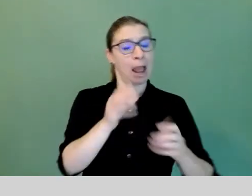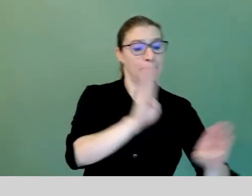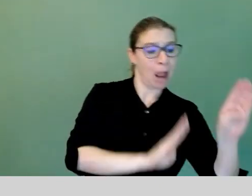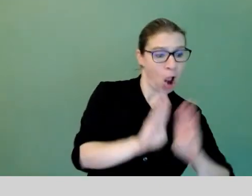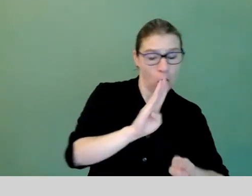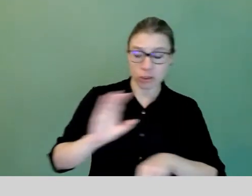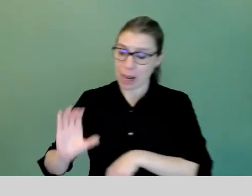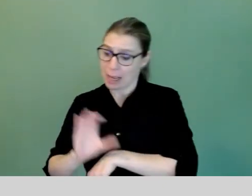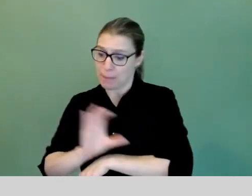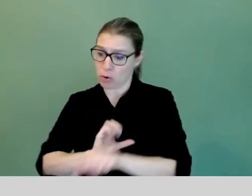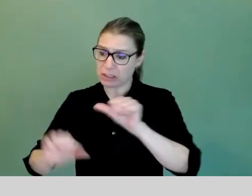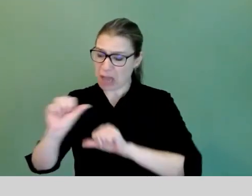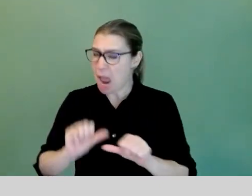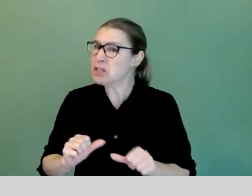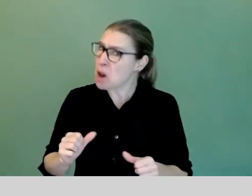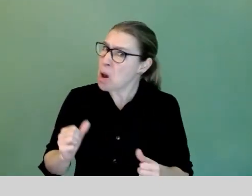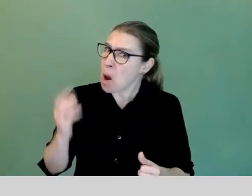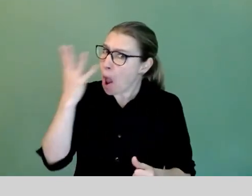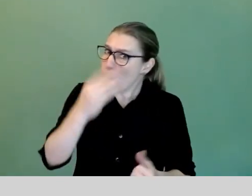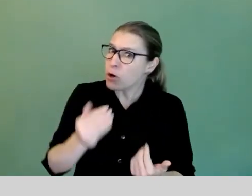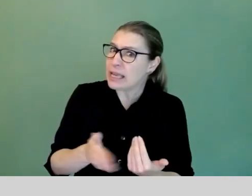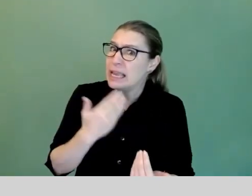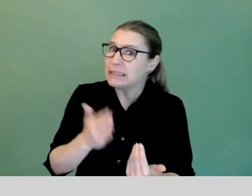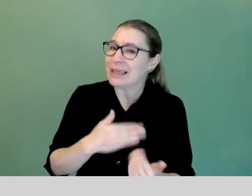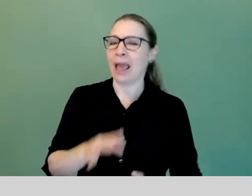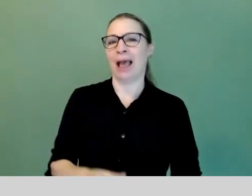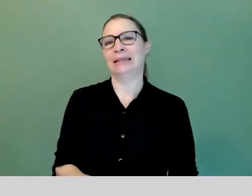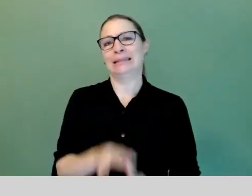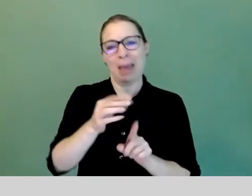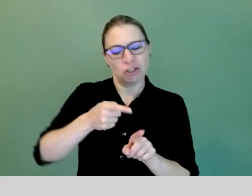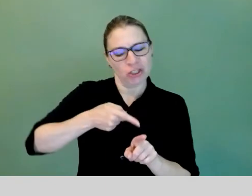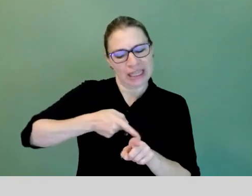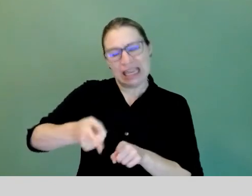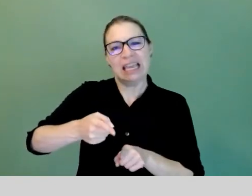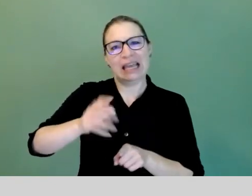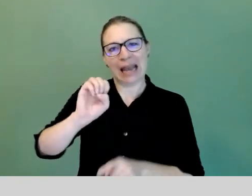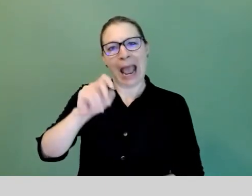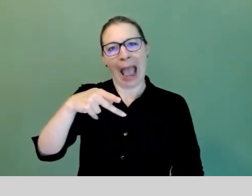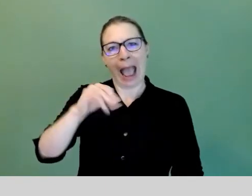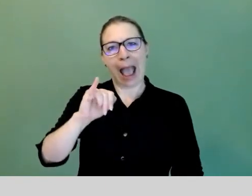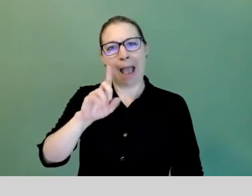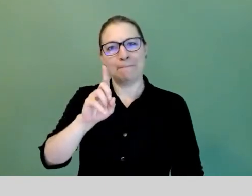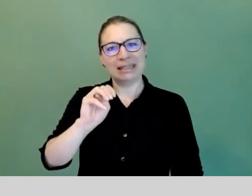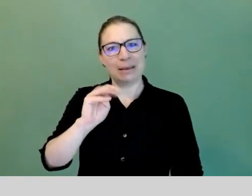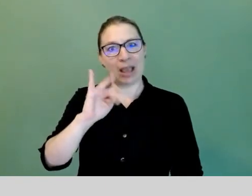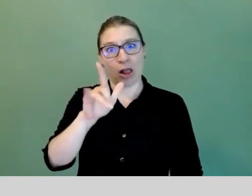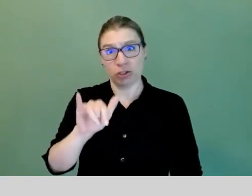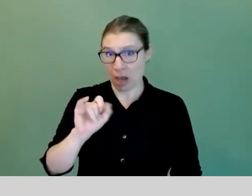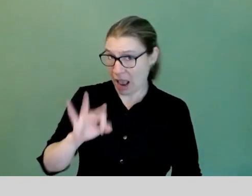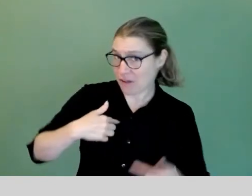you can combine biology and computer science fairly easily, especially in the realm of epidemiology.